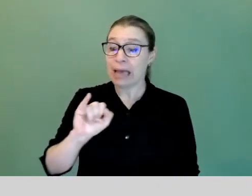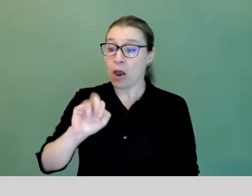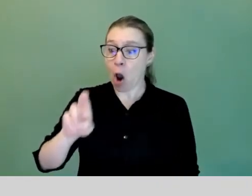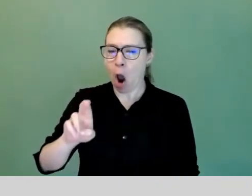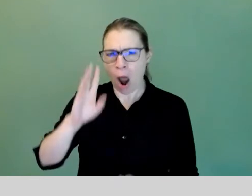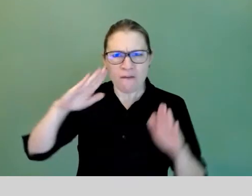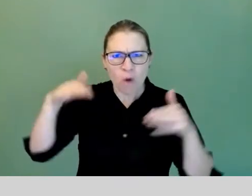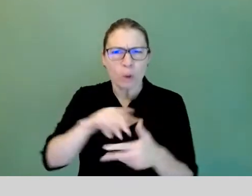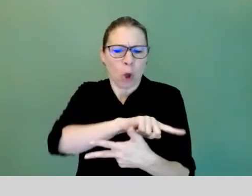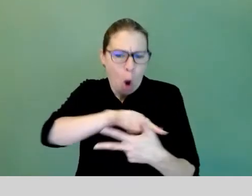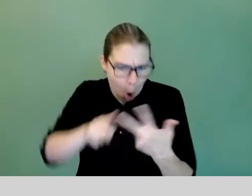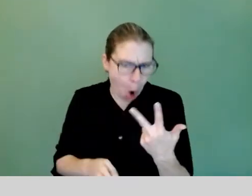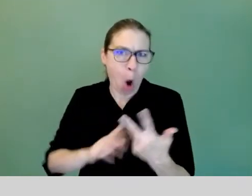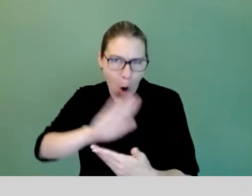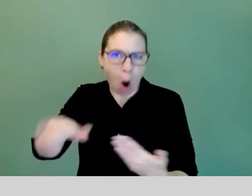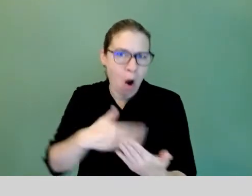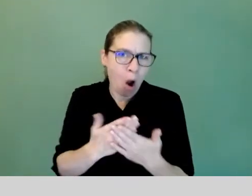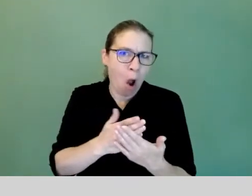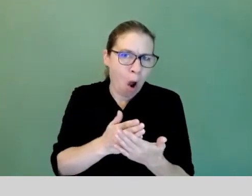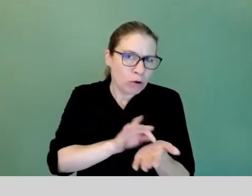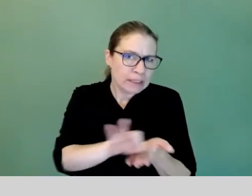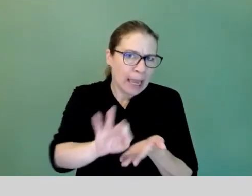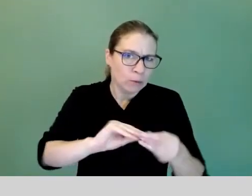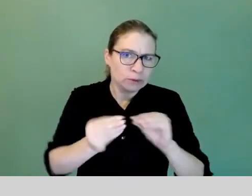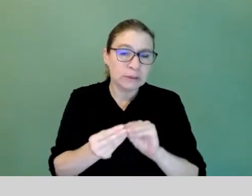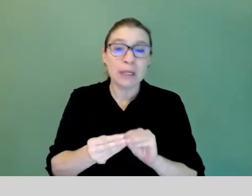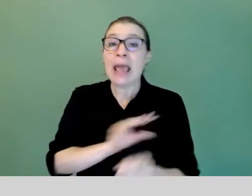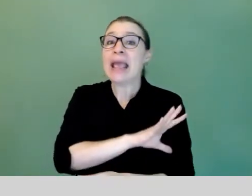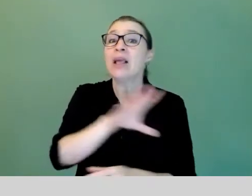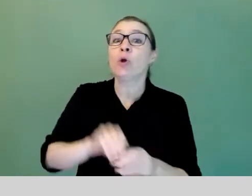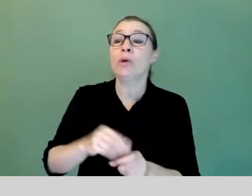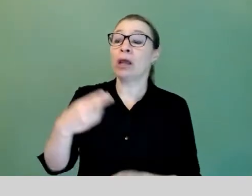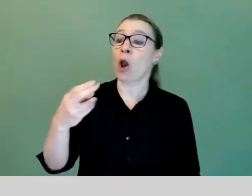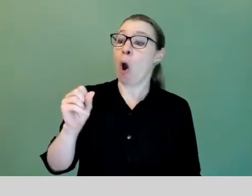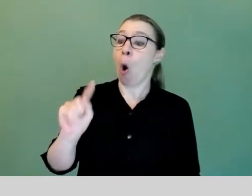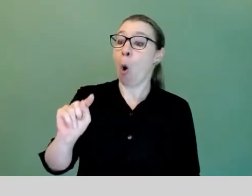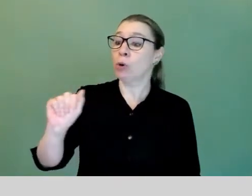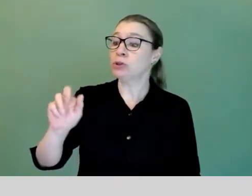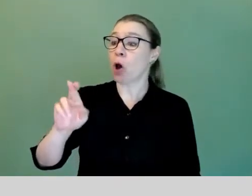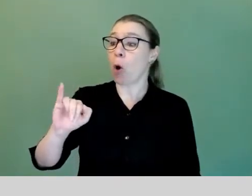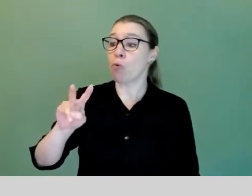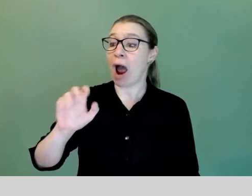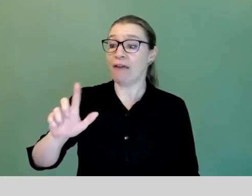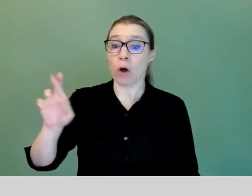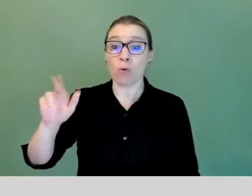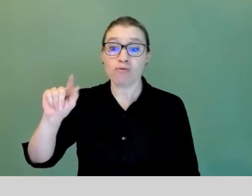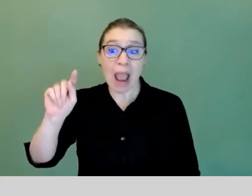SIR models focus on all of the rates for a disease system. Including host's arrival rate,